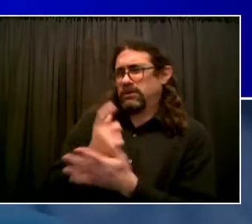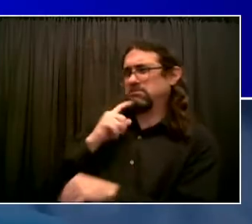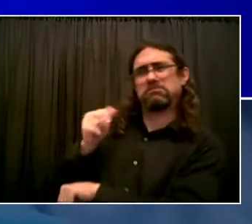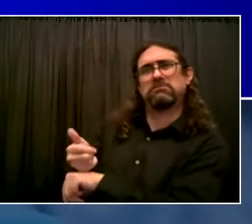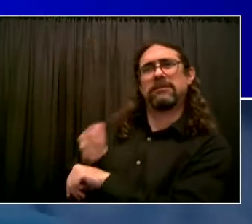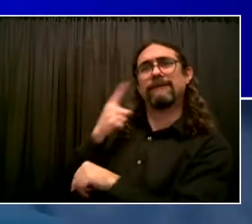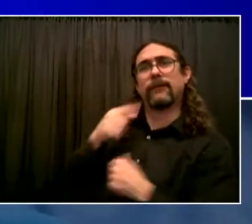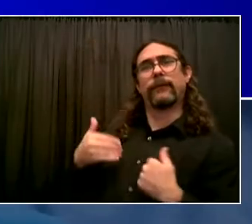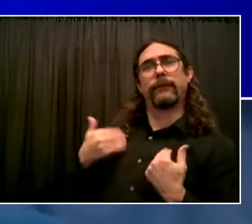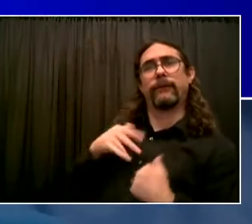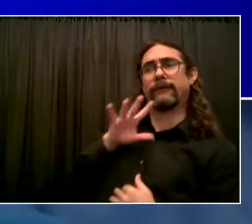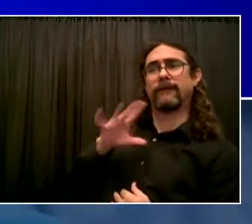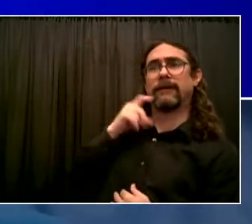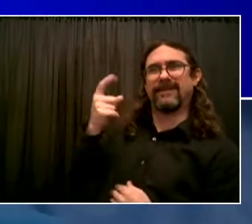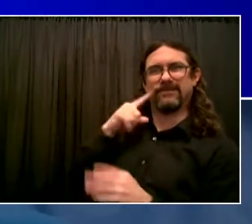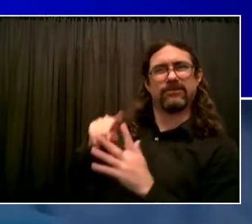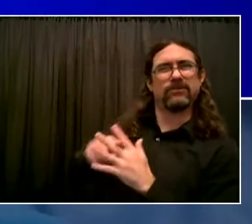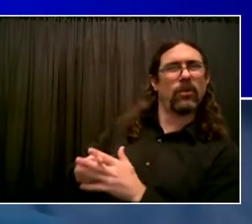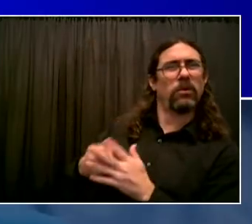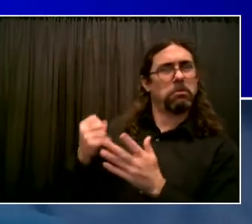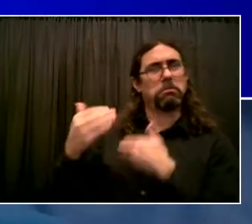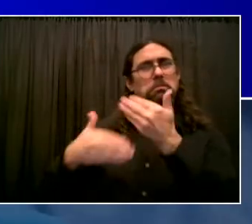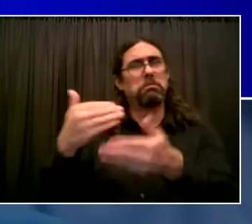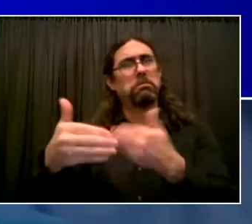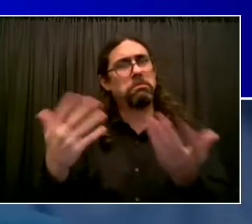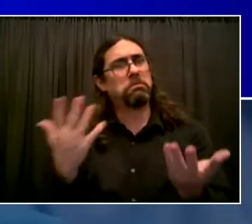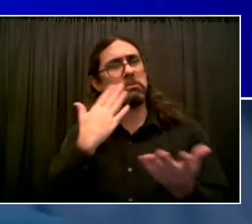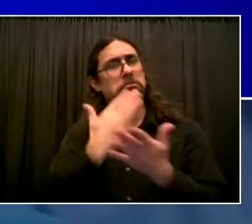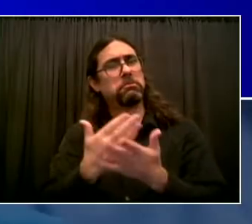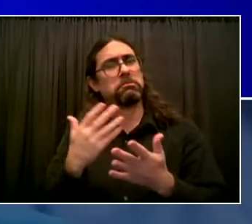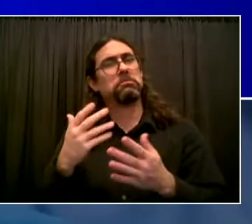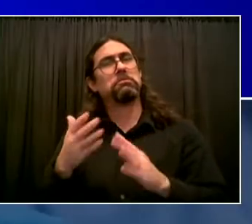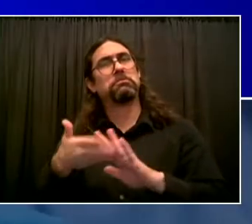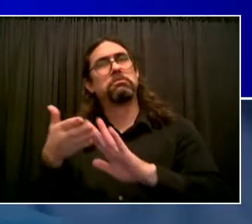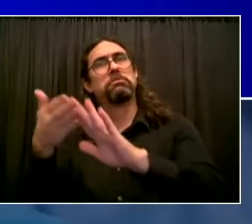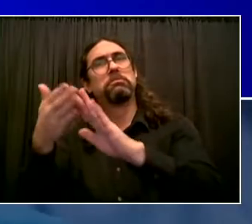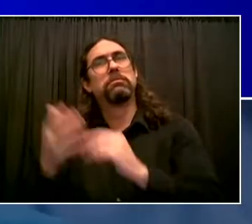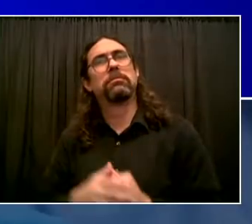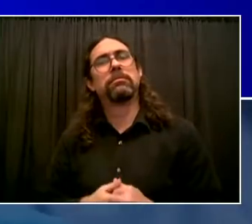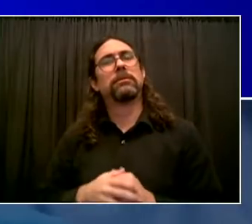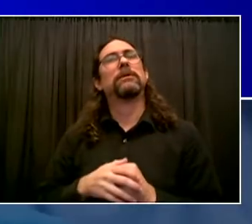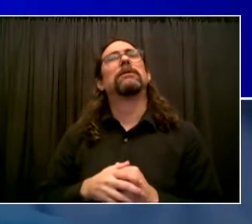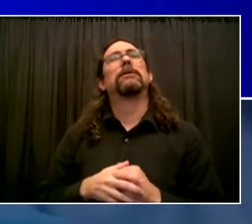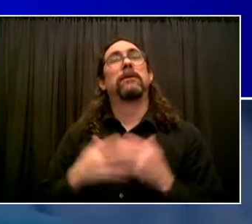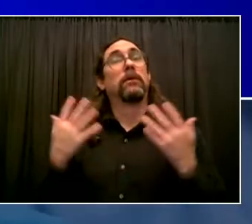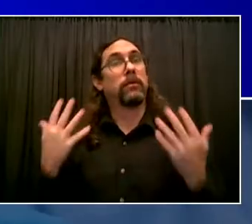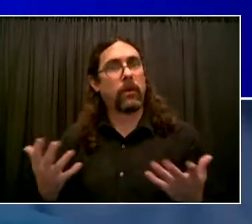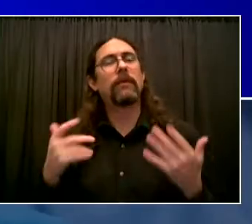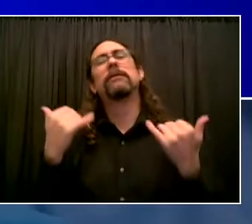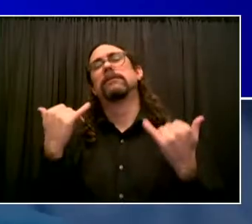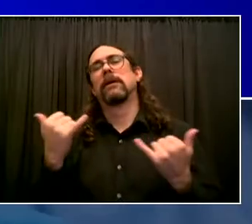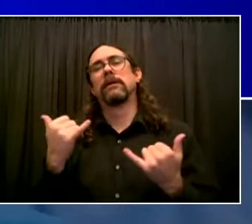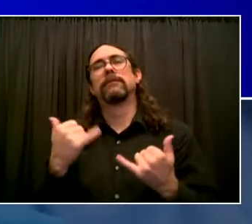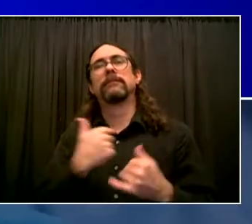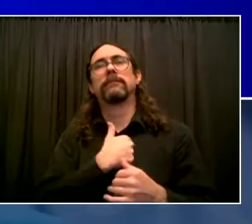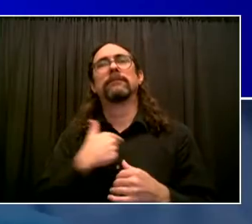THAT IS GOOD AND IT IS BETTER THAN THE NATIONAL RAE T BUT IS NOT ENOUGH. WE NEED TO SEE A